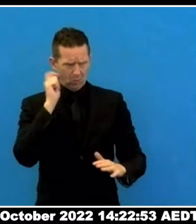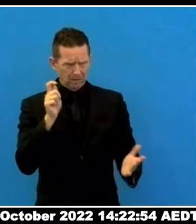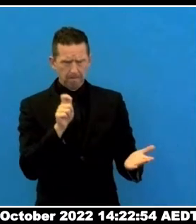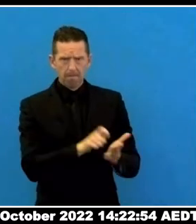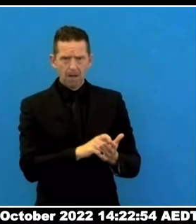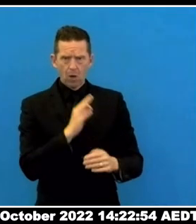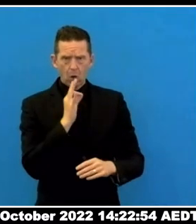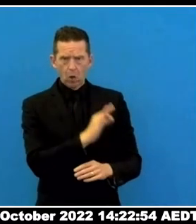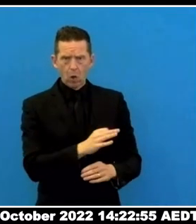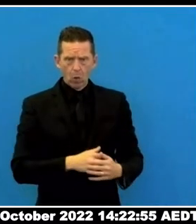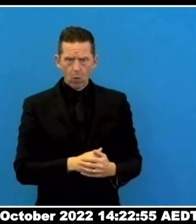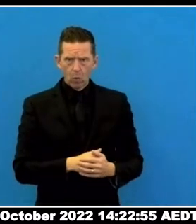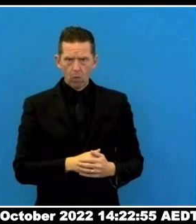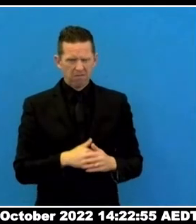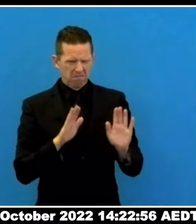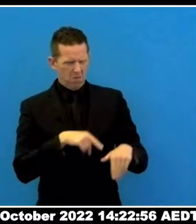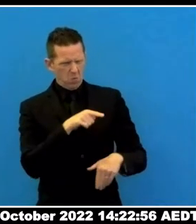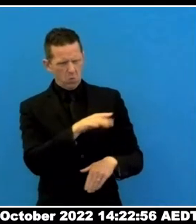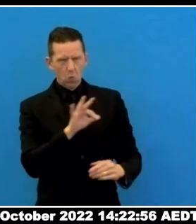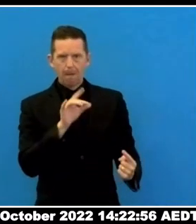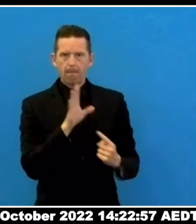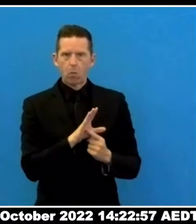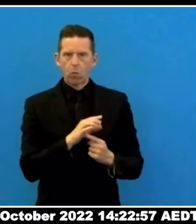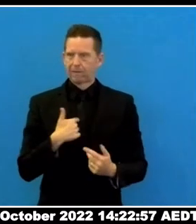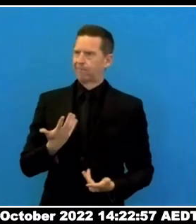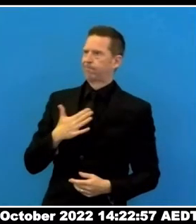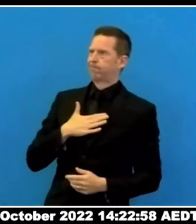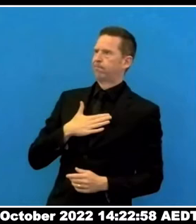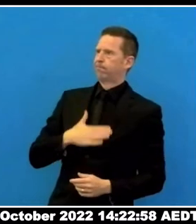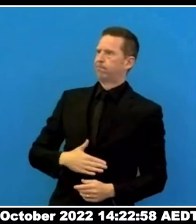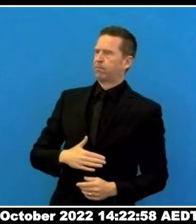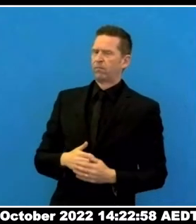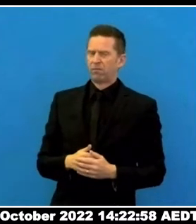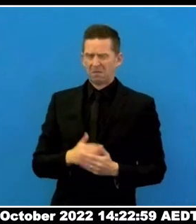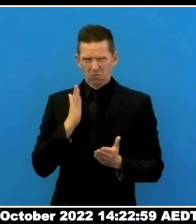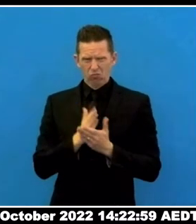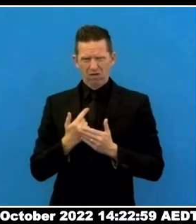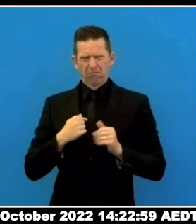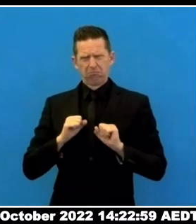and that it's not that important. This really surprised me.